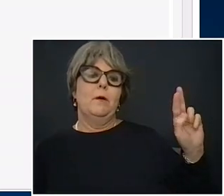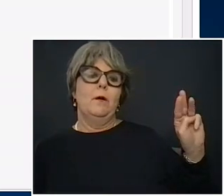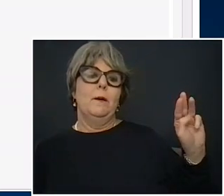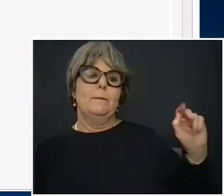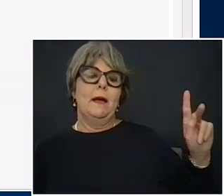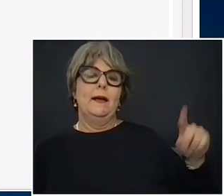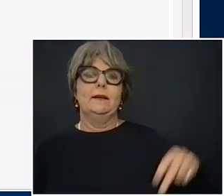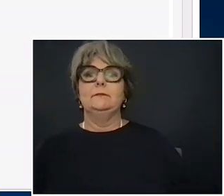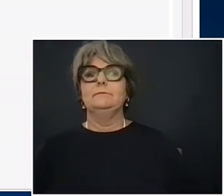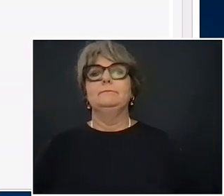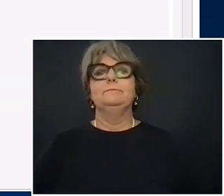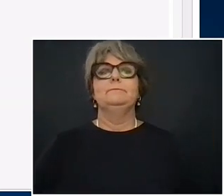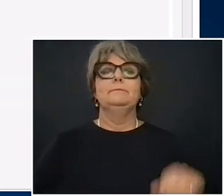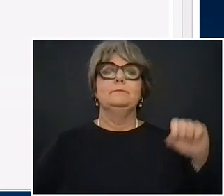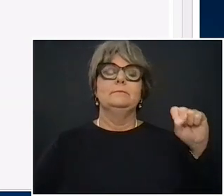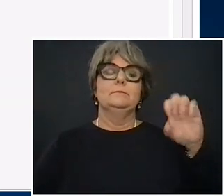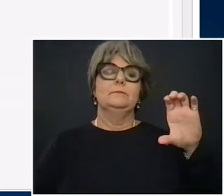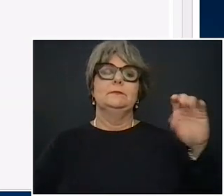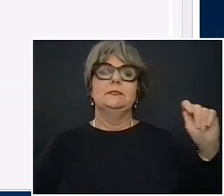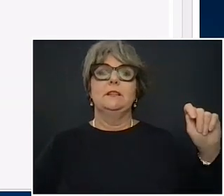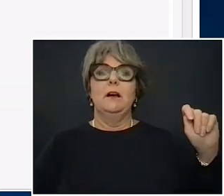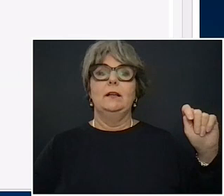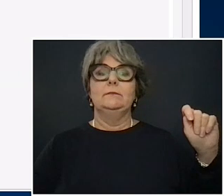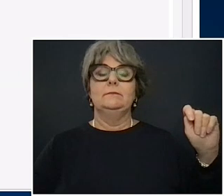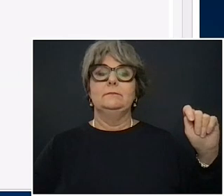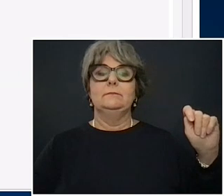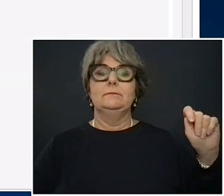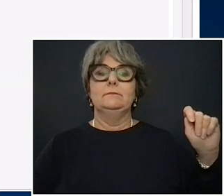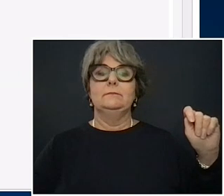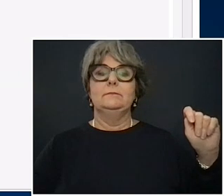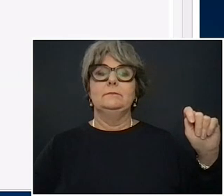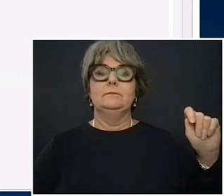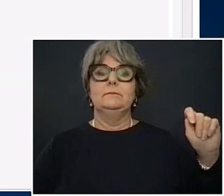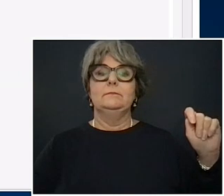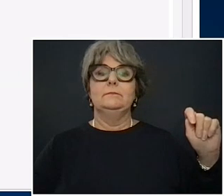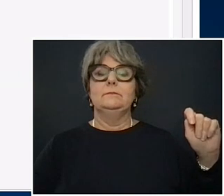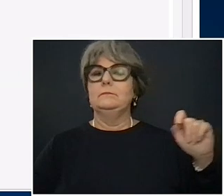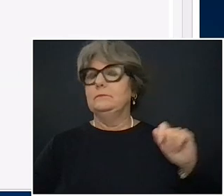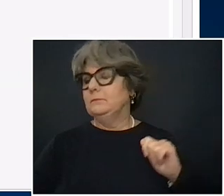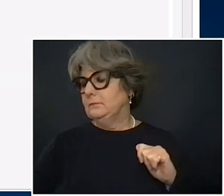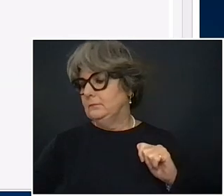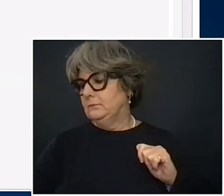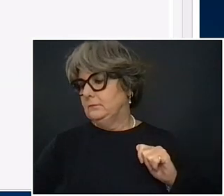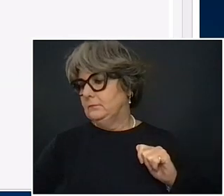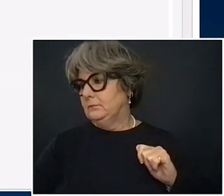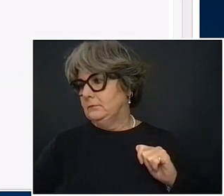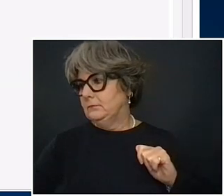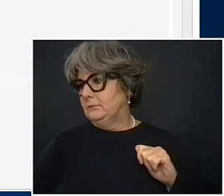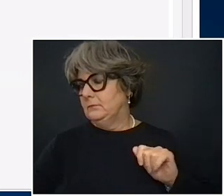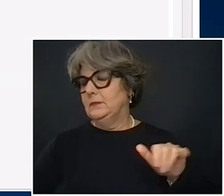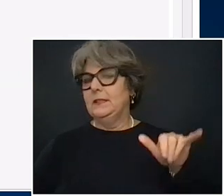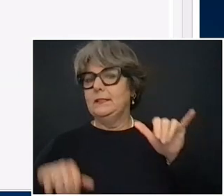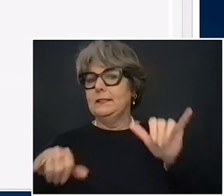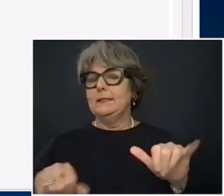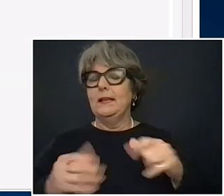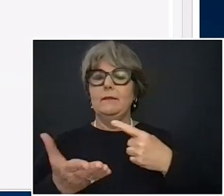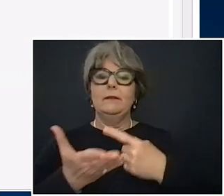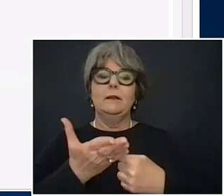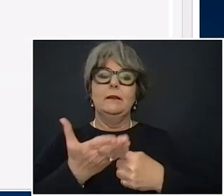Scott Dolan. I mean, I'm probably not following protocol here because it's a rehash of what Jamie said. I think the argument was to have